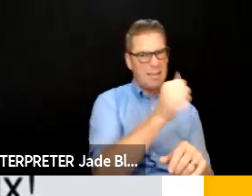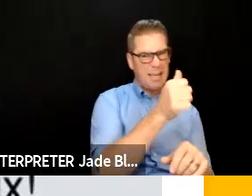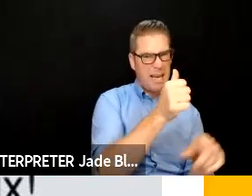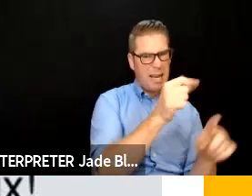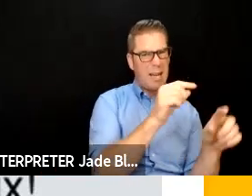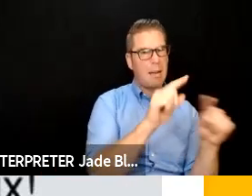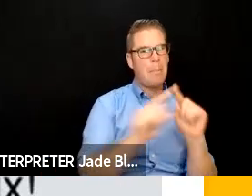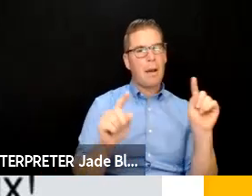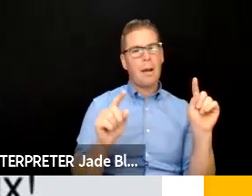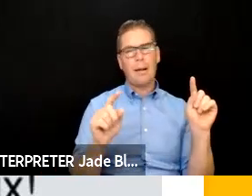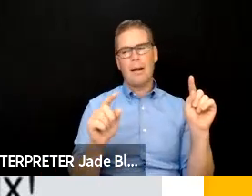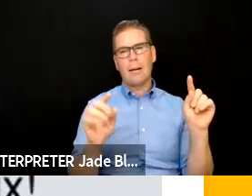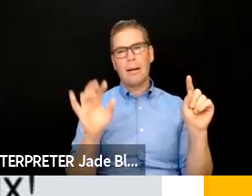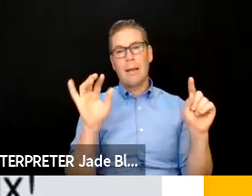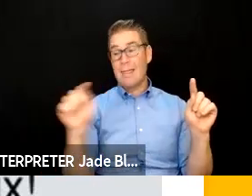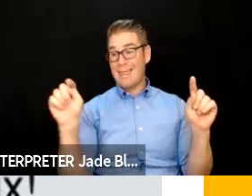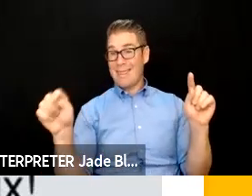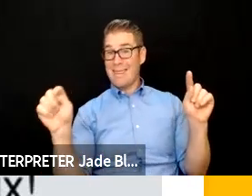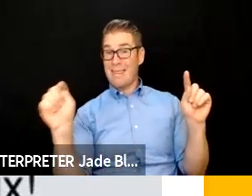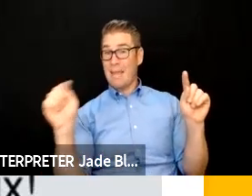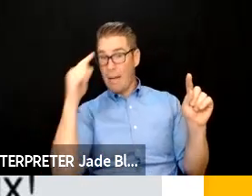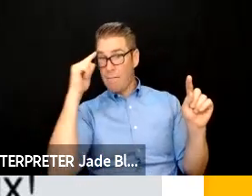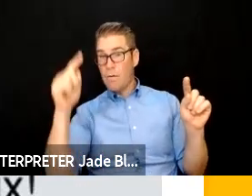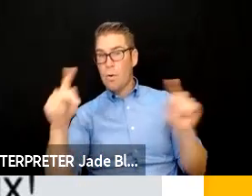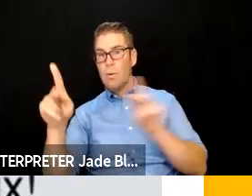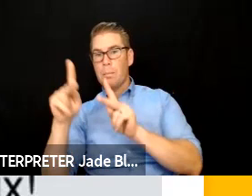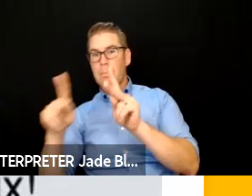Sally Potter: Is for future teachers. So there's more of a focus on certain areas.